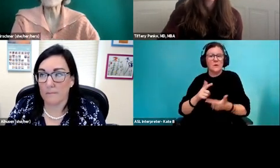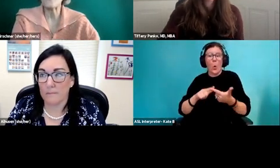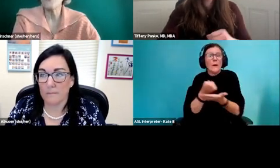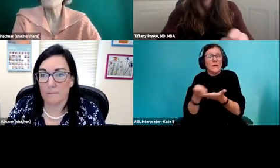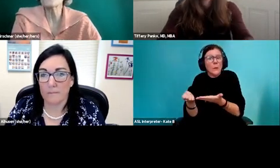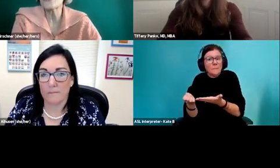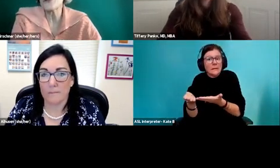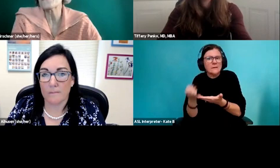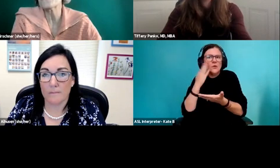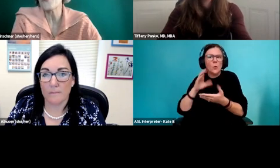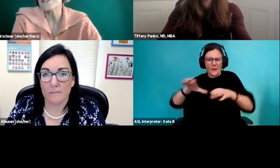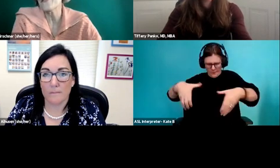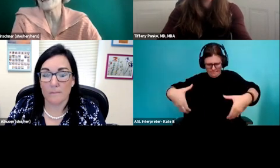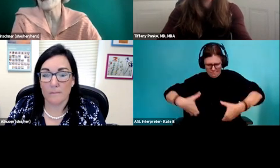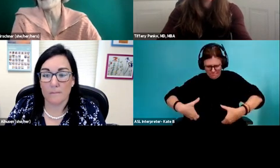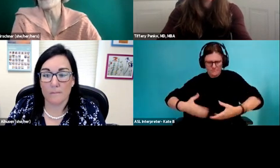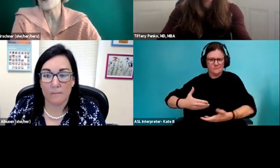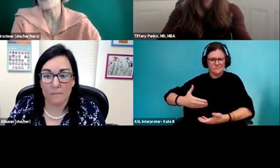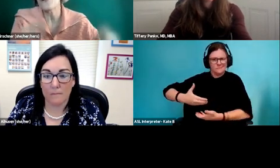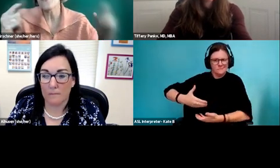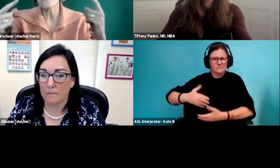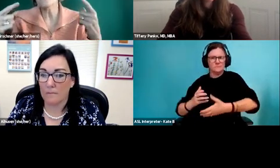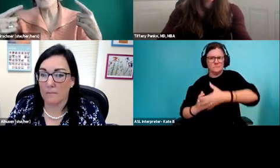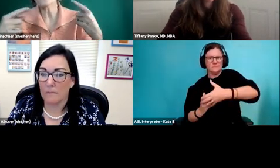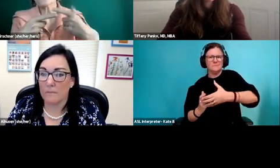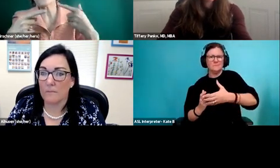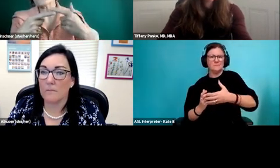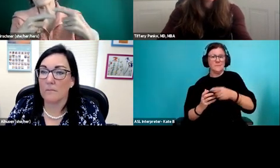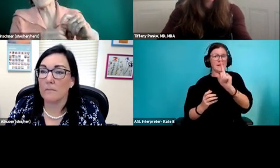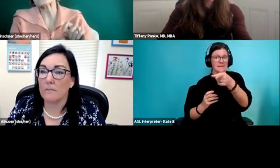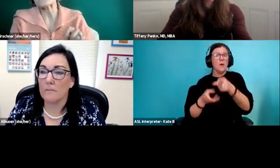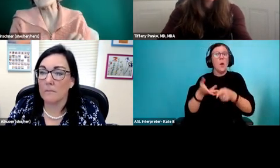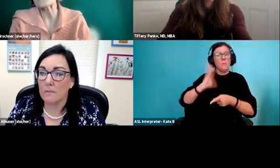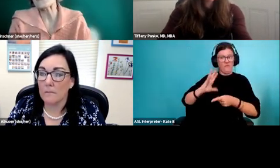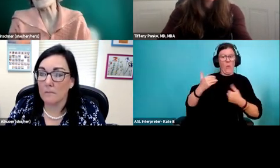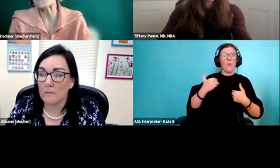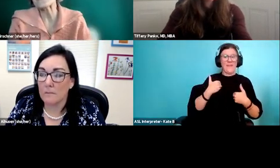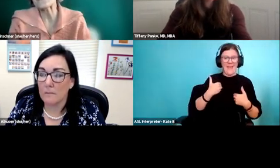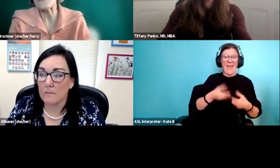that could help in terms of breast-feeding. In my work we used to have the lactation consultant